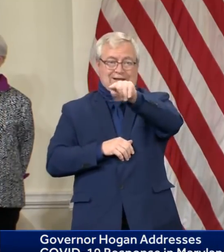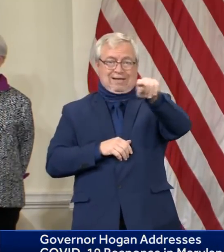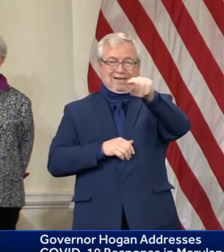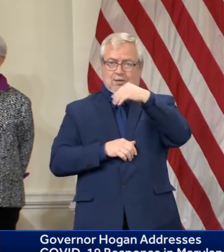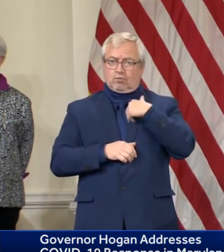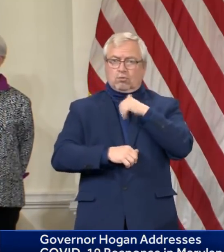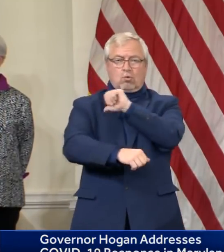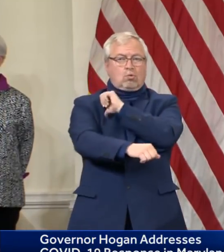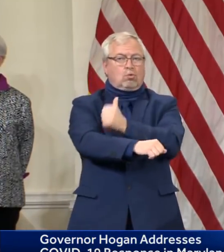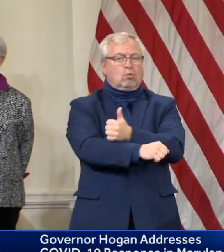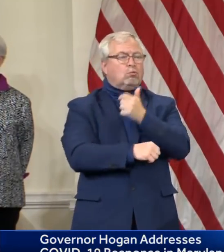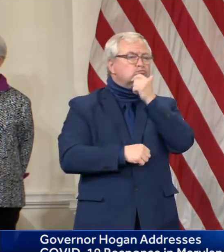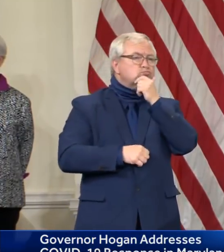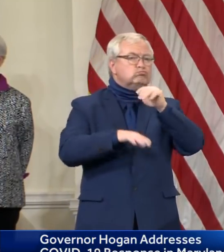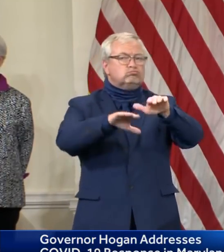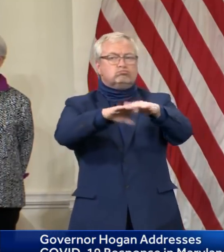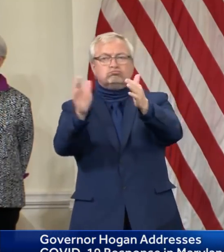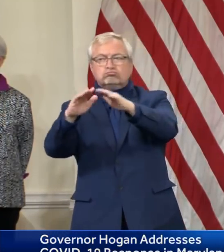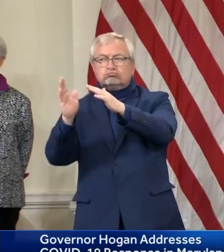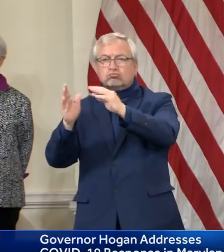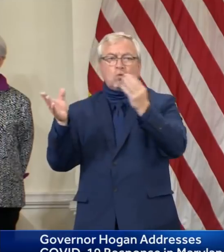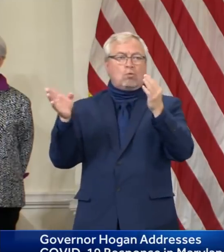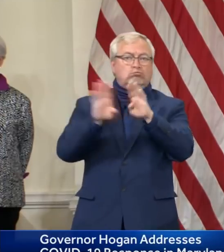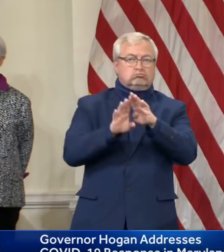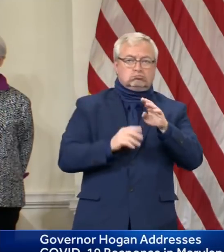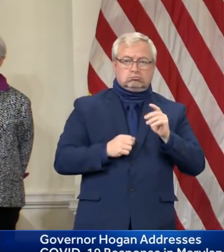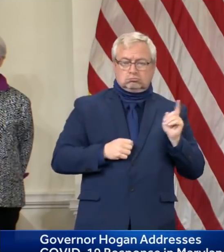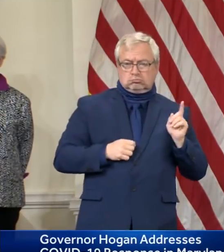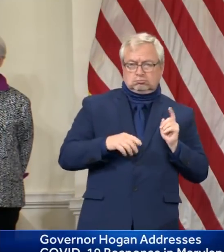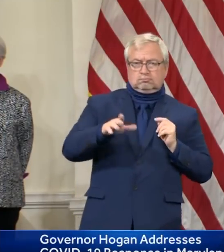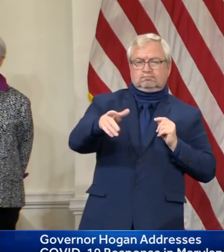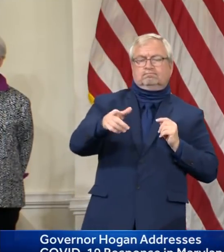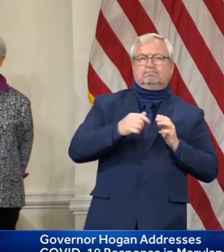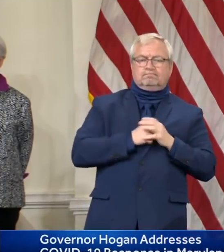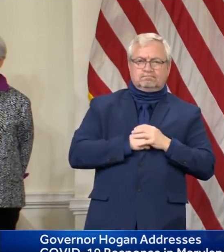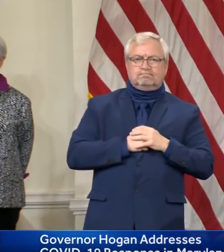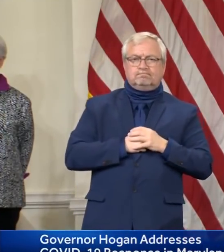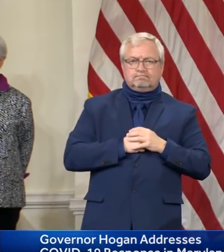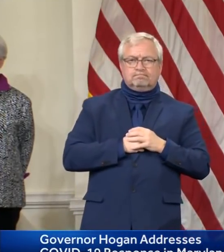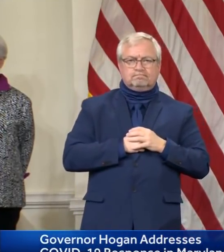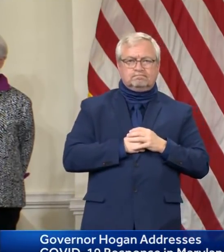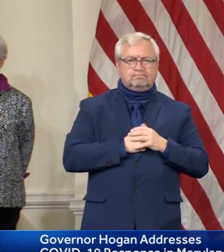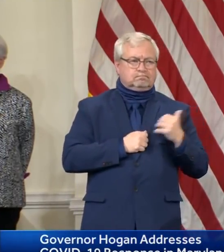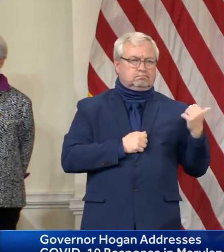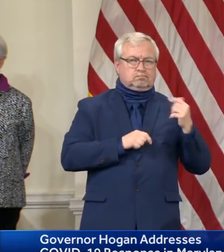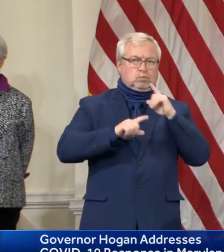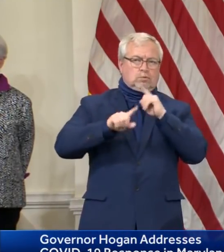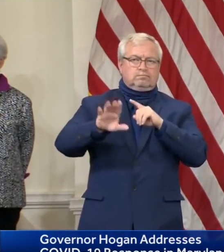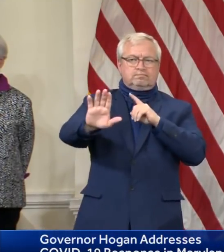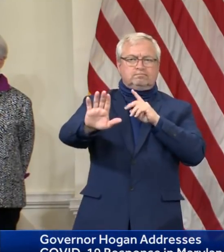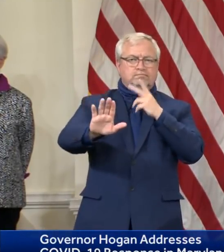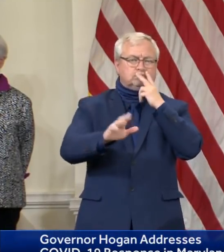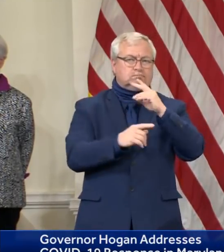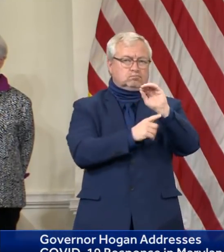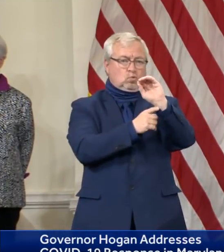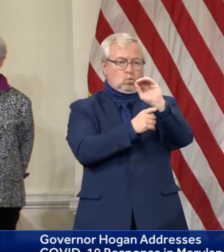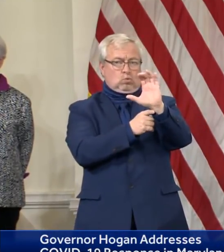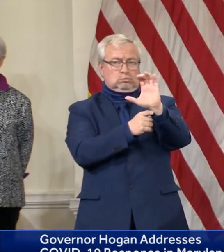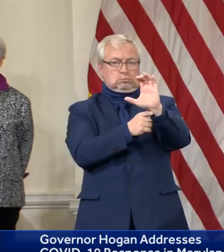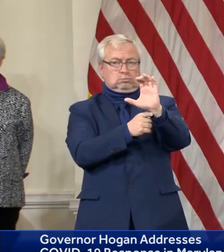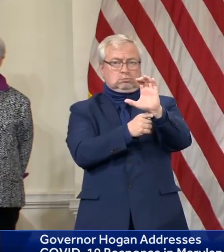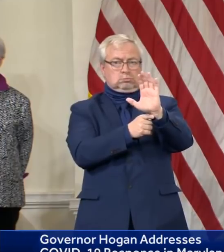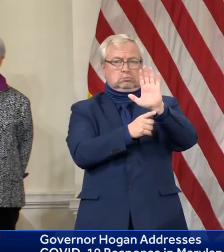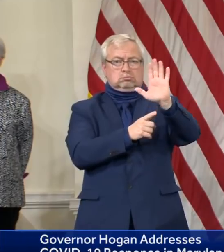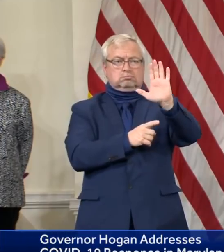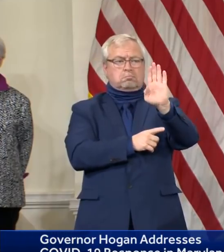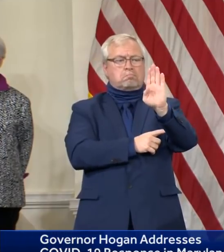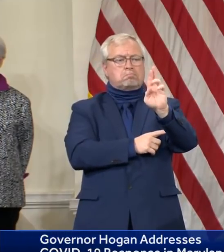DOES THAT HAVE TO DO WITH THE MAYORS IN CITIES HAVING THE ABILITY TO OPEN OTHER THINGS?